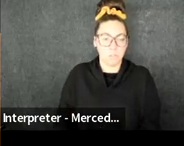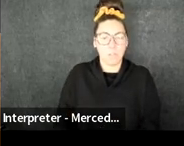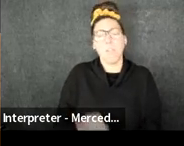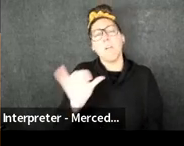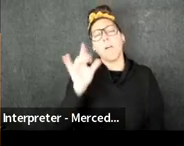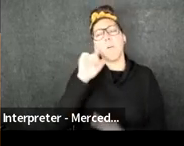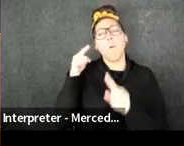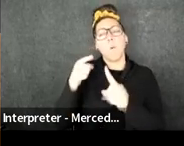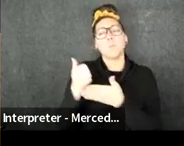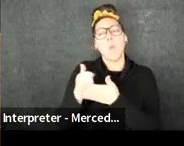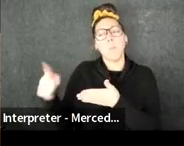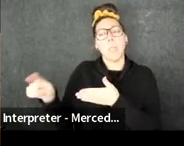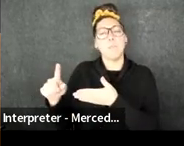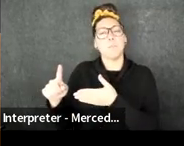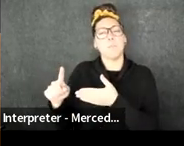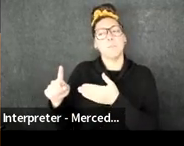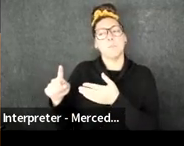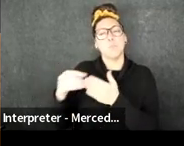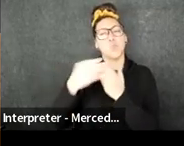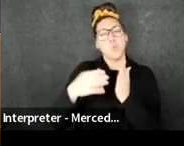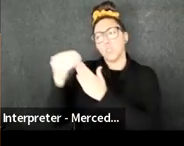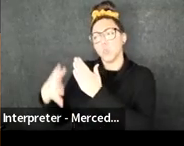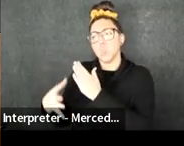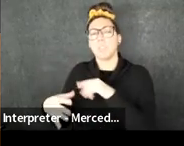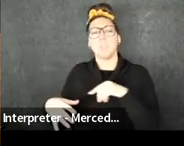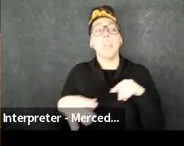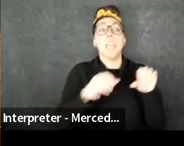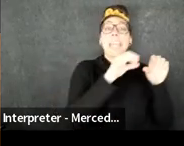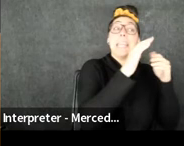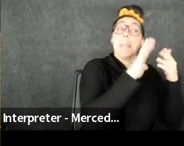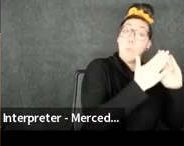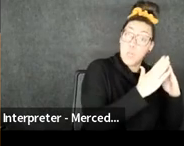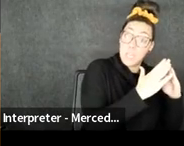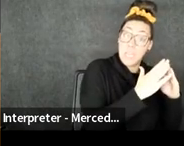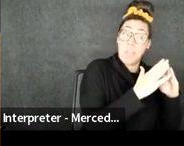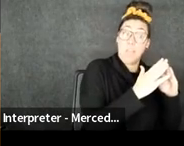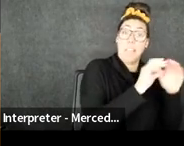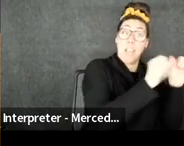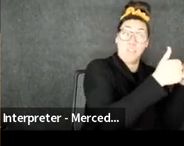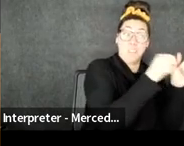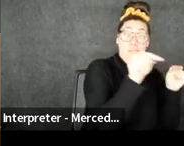collaborative relationships between community agencies and students. And we especially want to help out